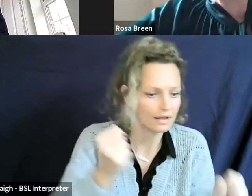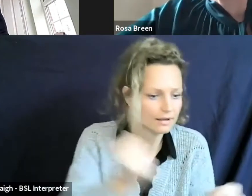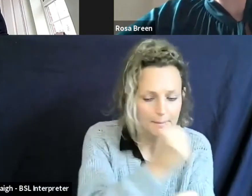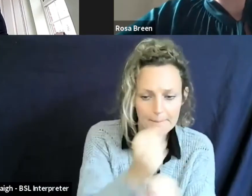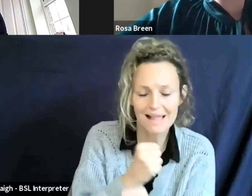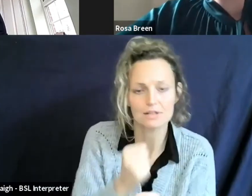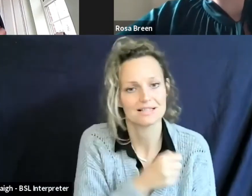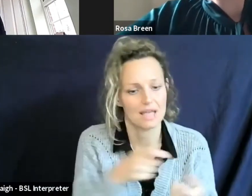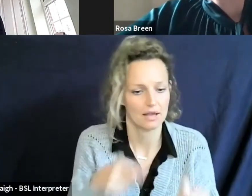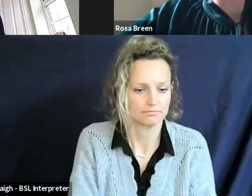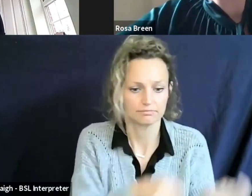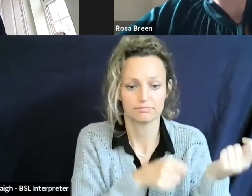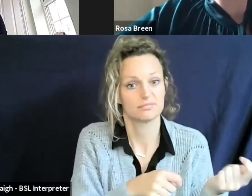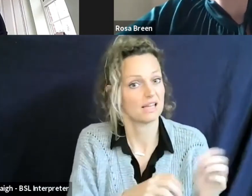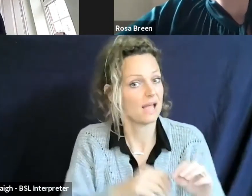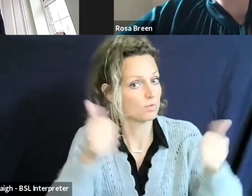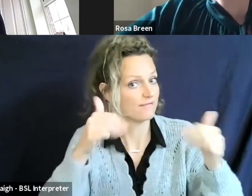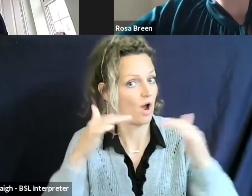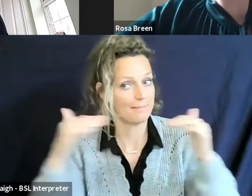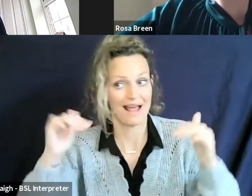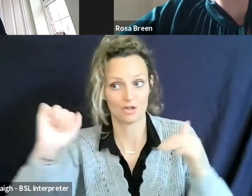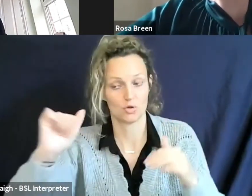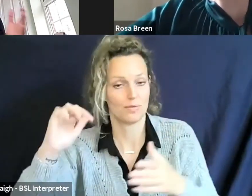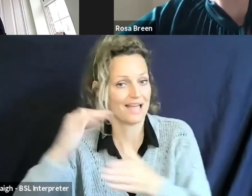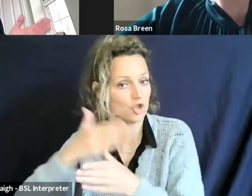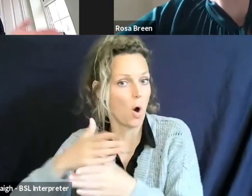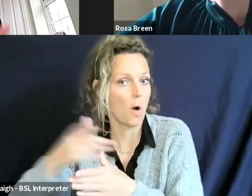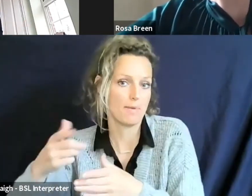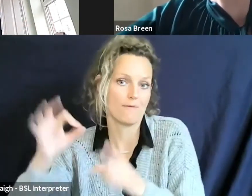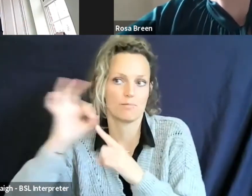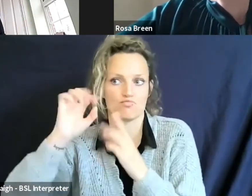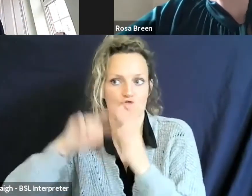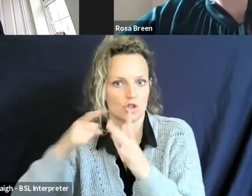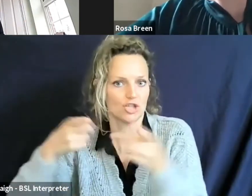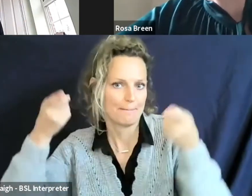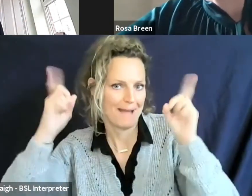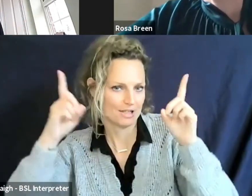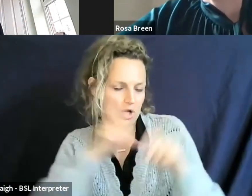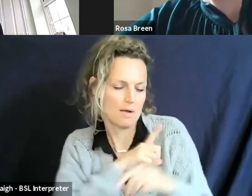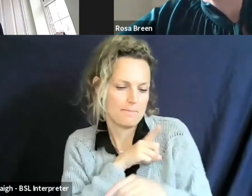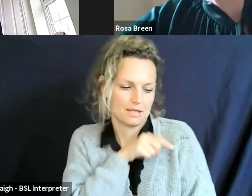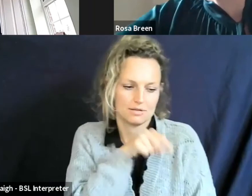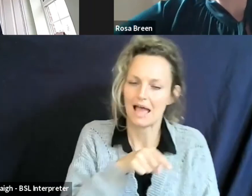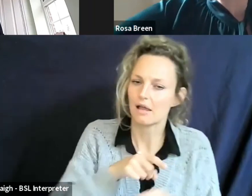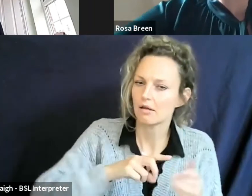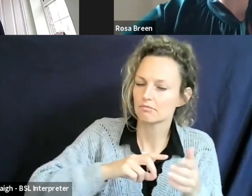personal project. That's fine.